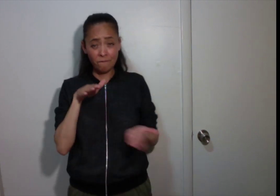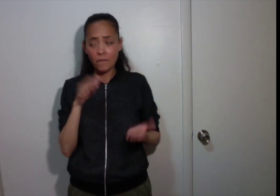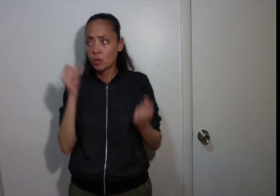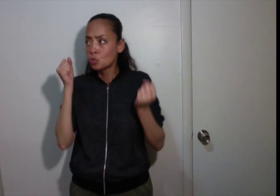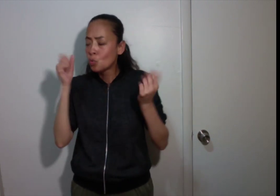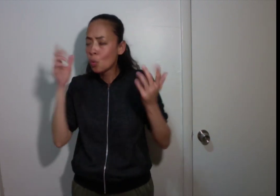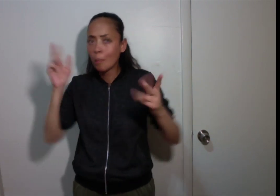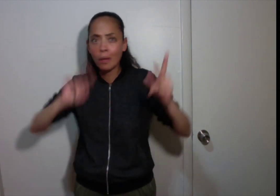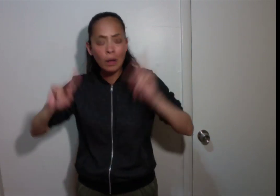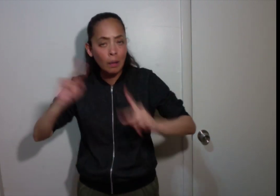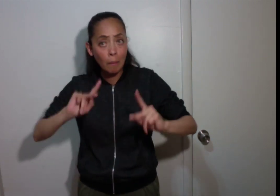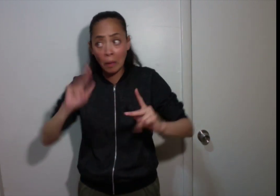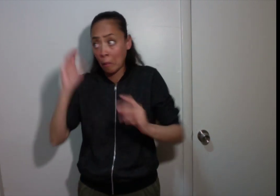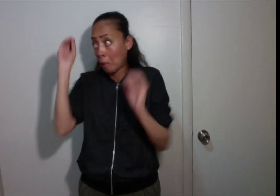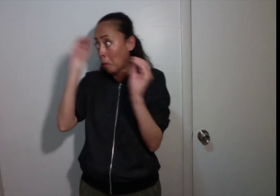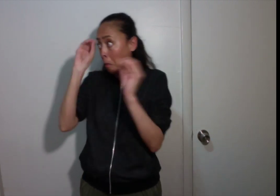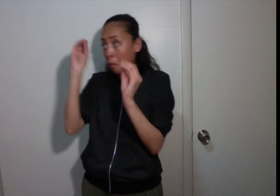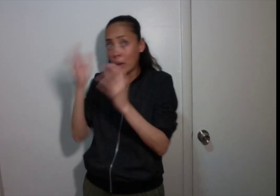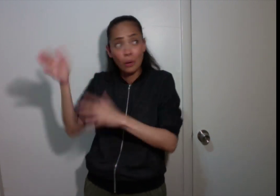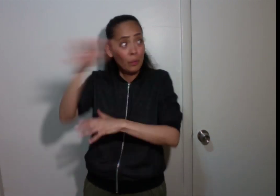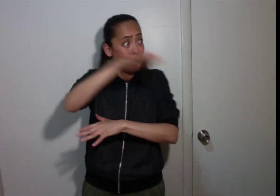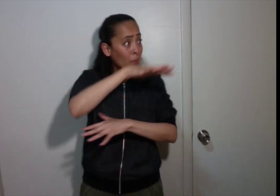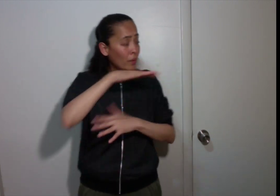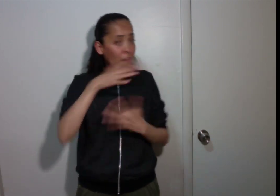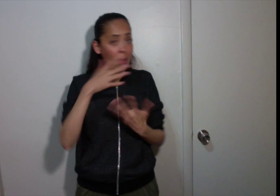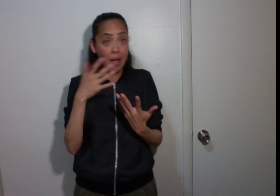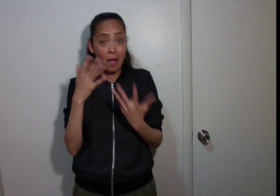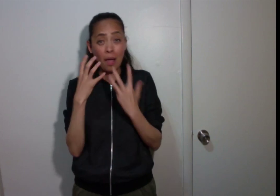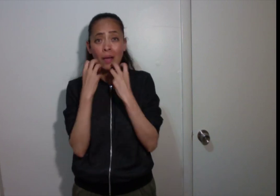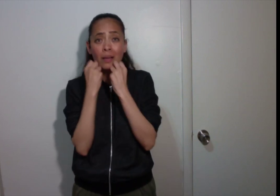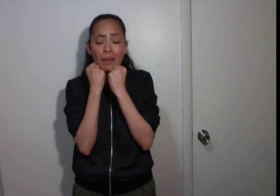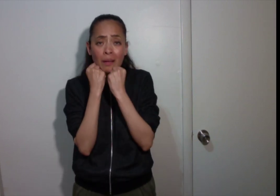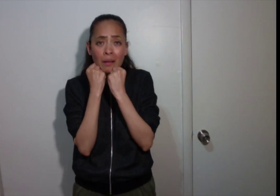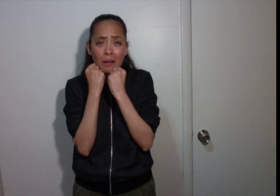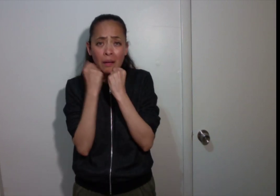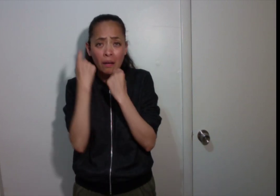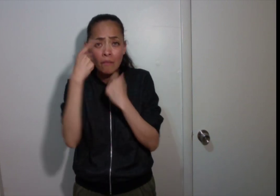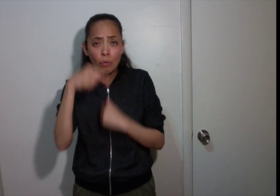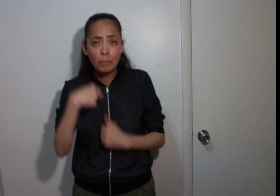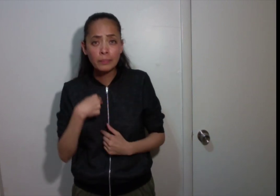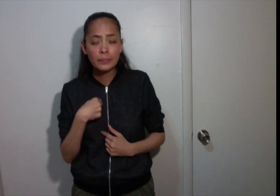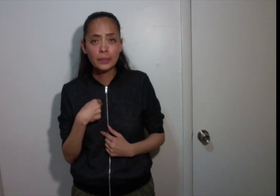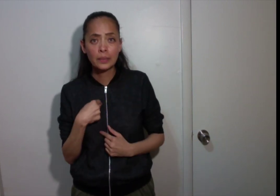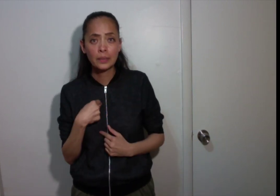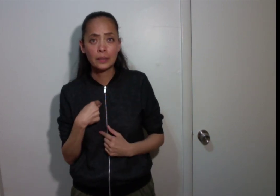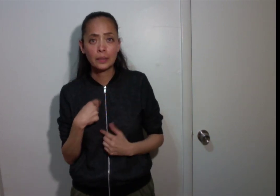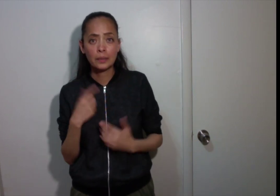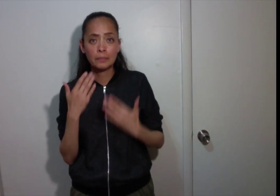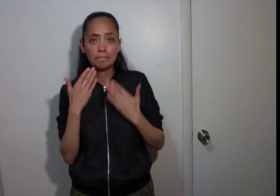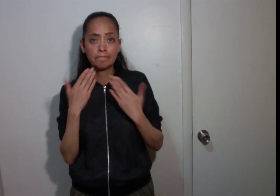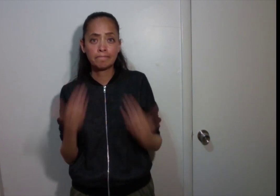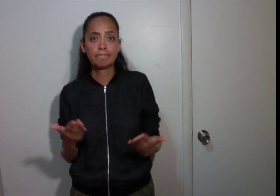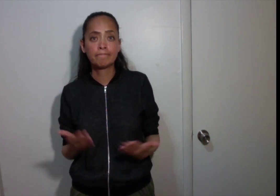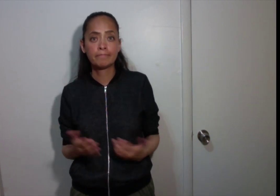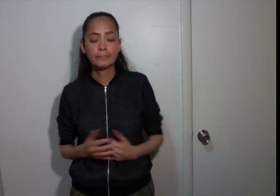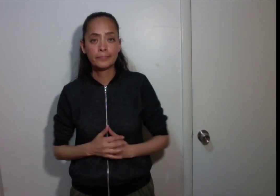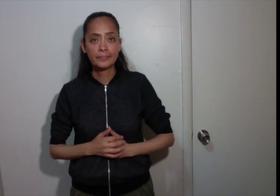so many strangers who cared for me. [Thank you.]